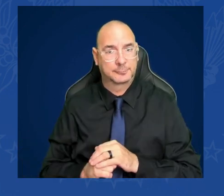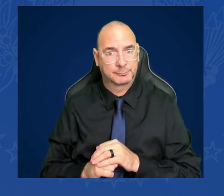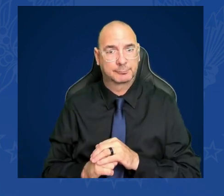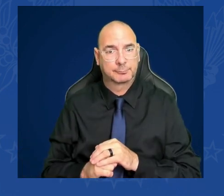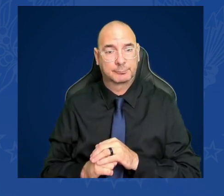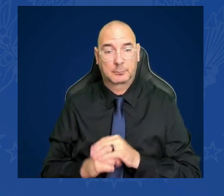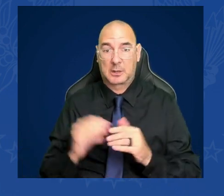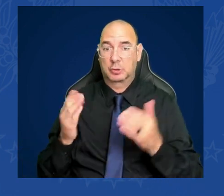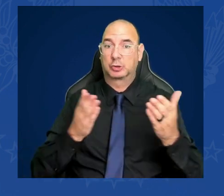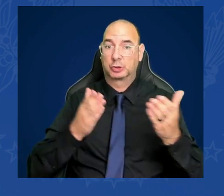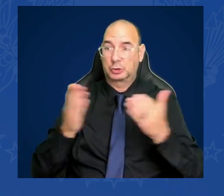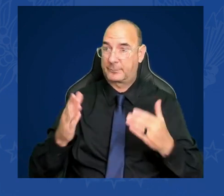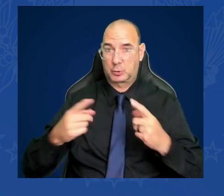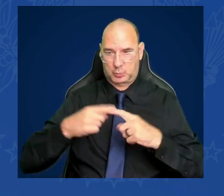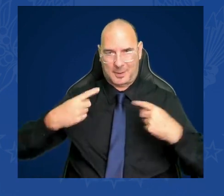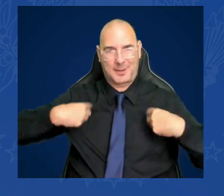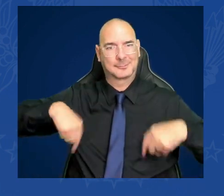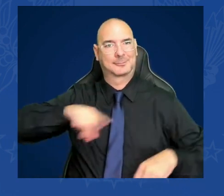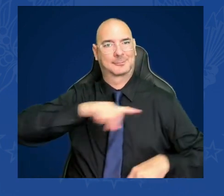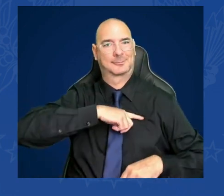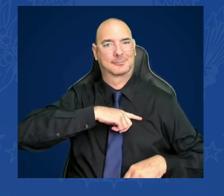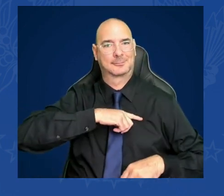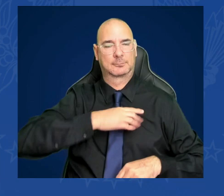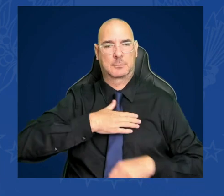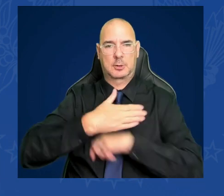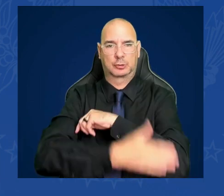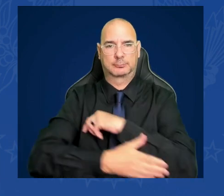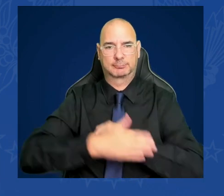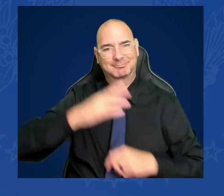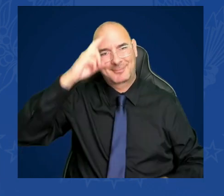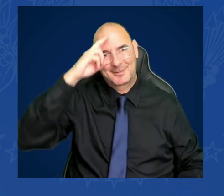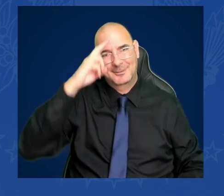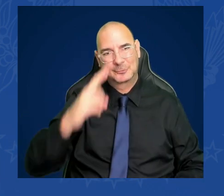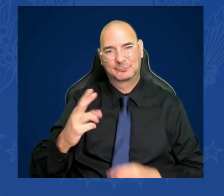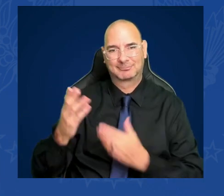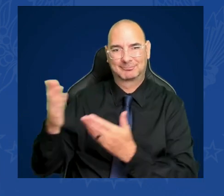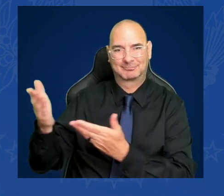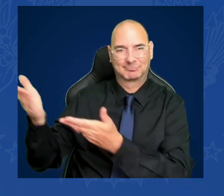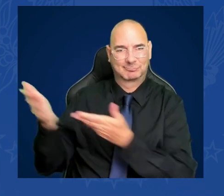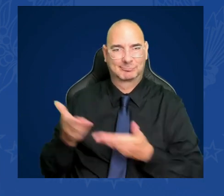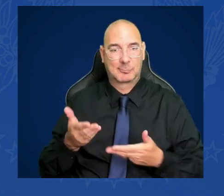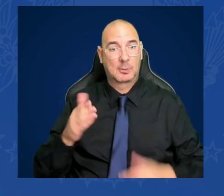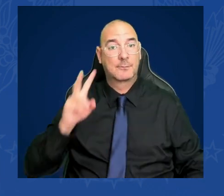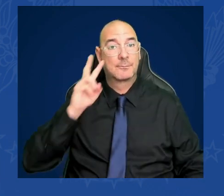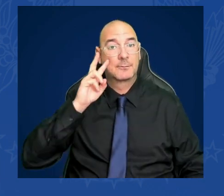It is my honor to welcome the vice president of the United States of America,